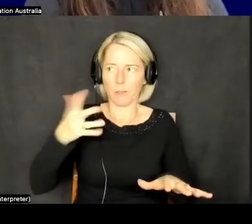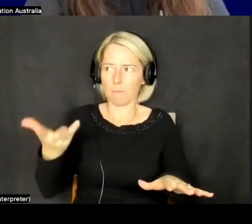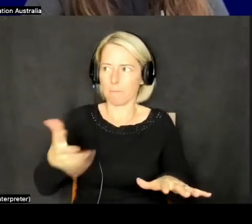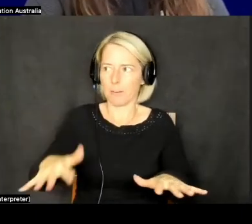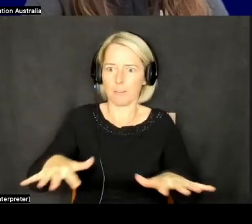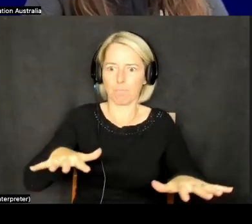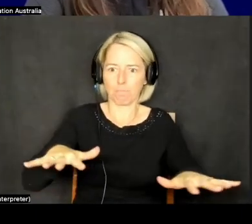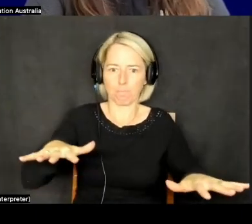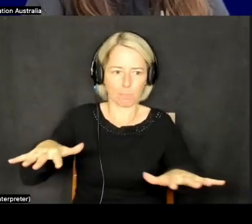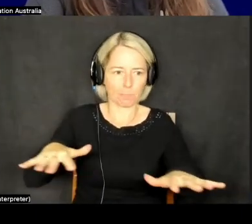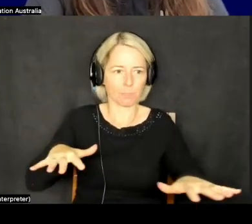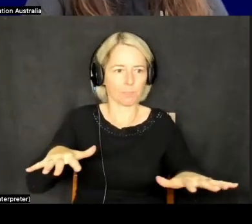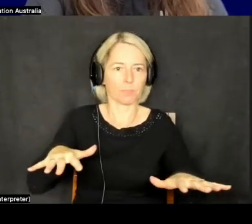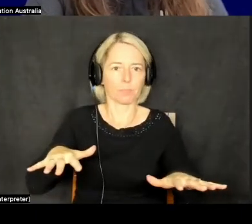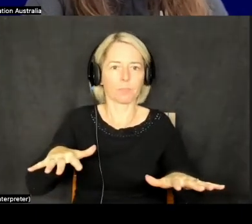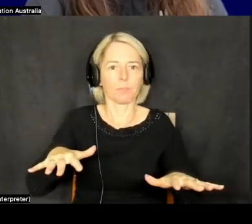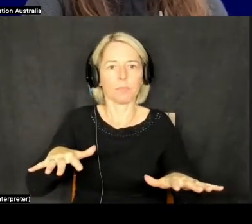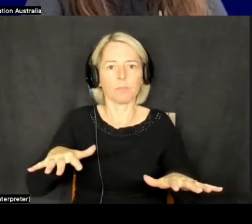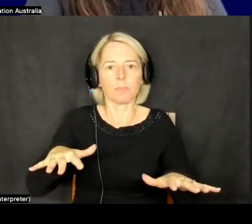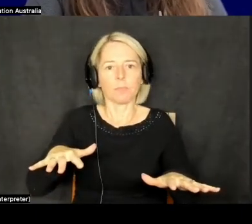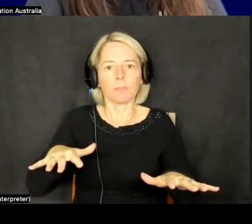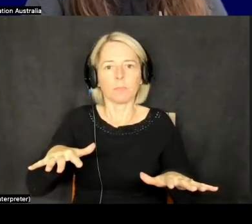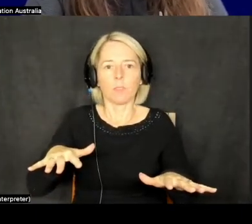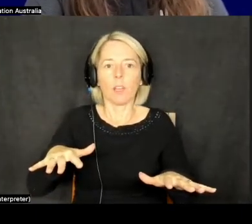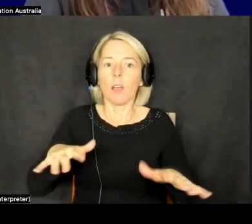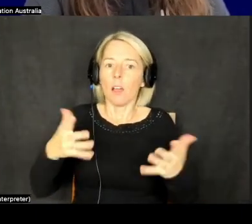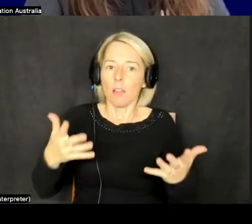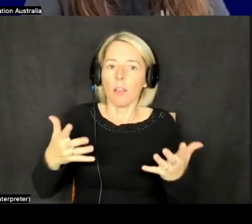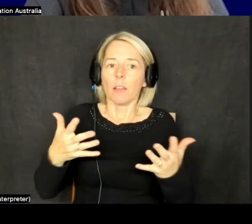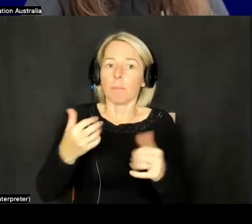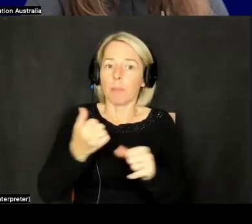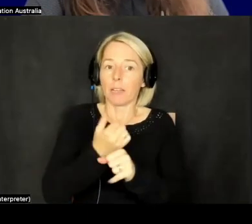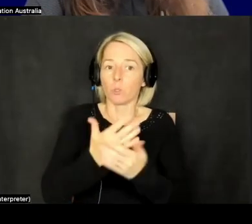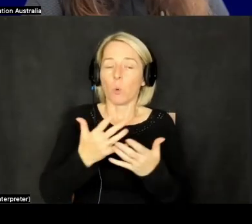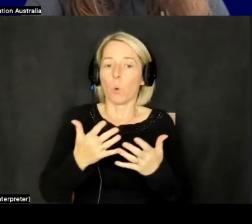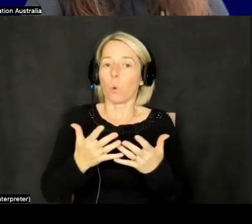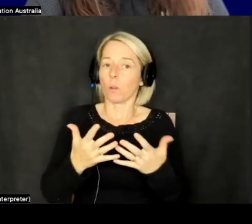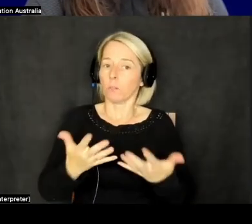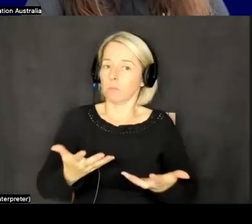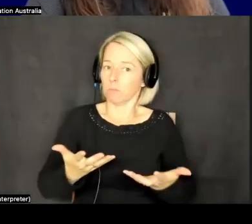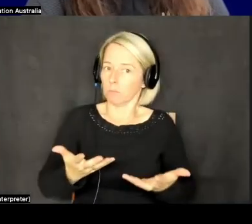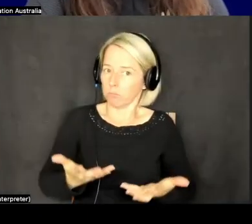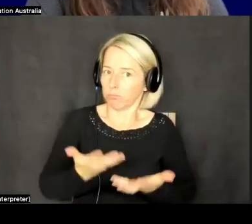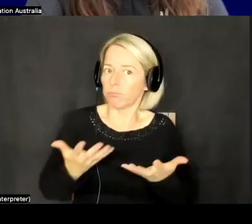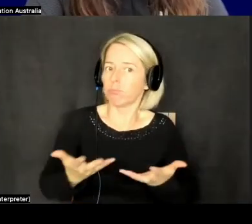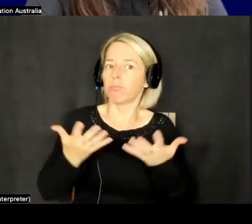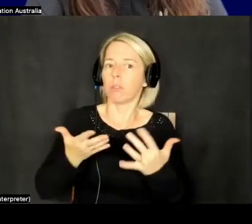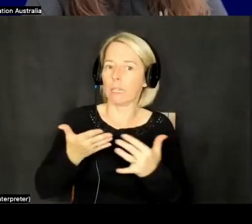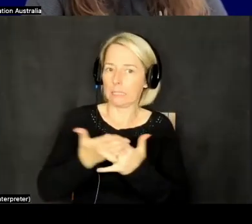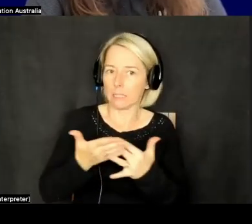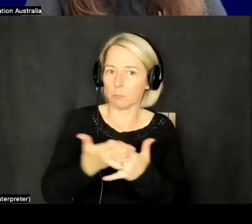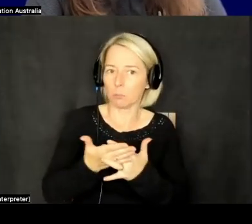You've got the teacher of the deaf and deafblind. So, lots of people could actually contribute to